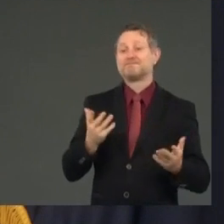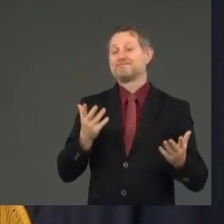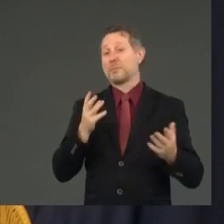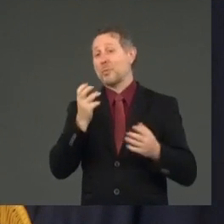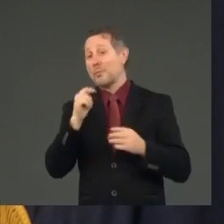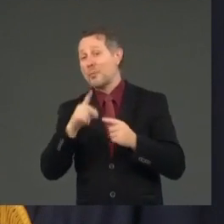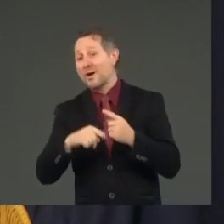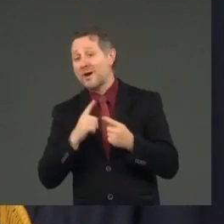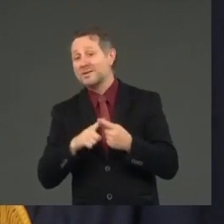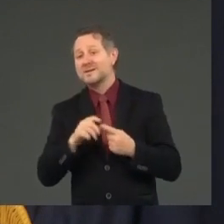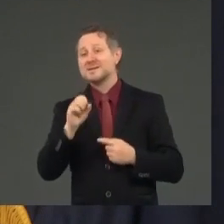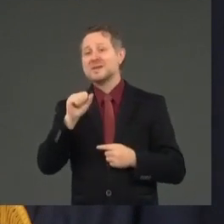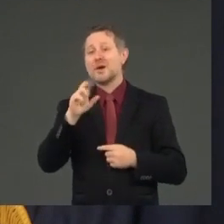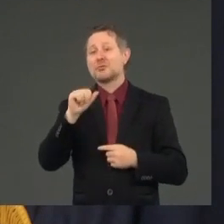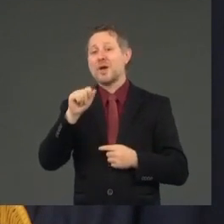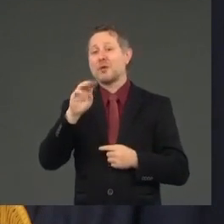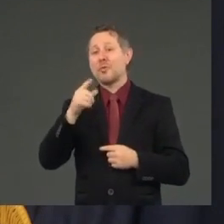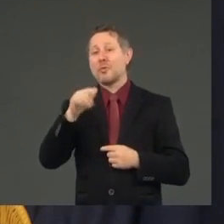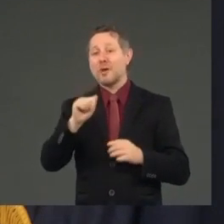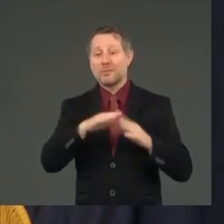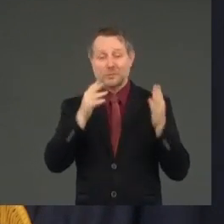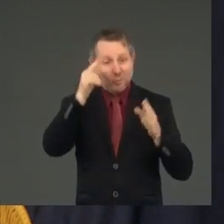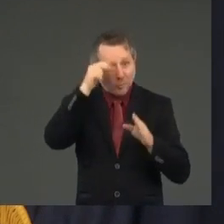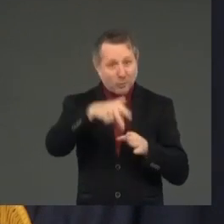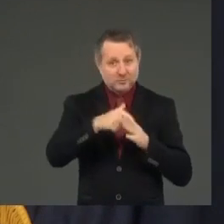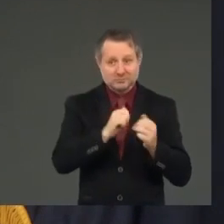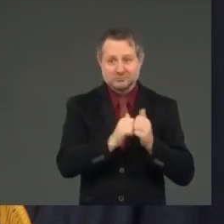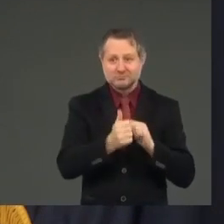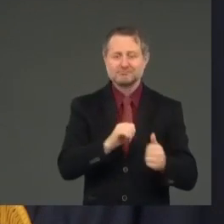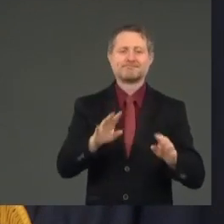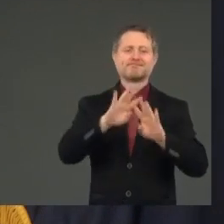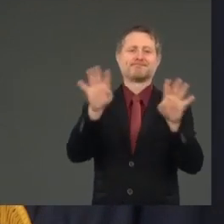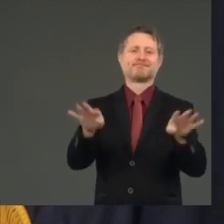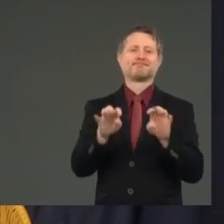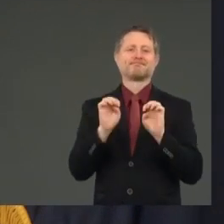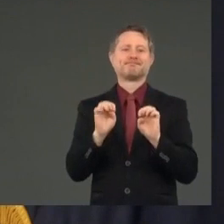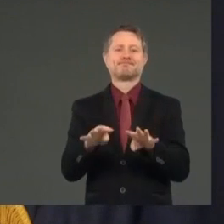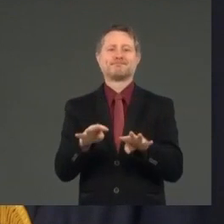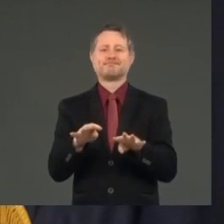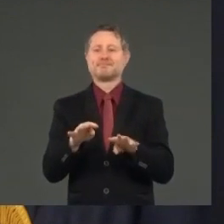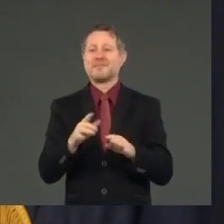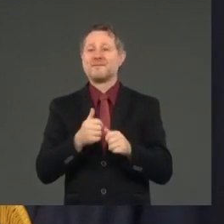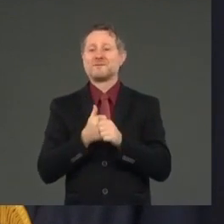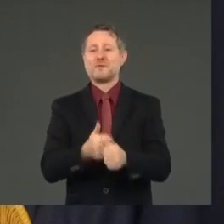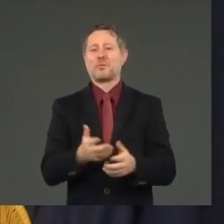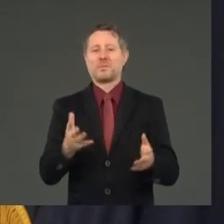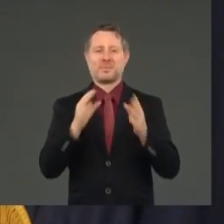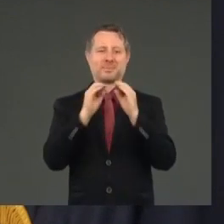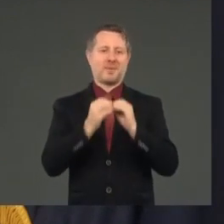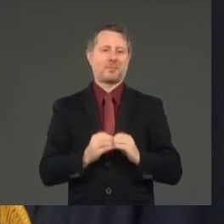FAIRS, RIGHT? WHEN THE FAIRS OPEN, WHEN DOES SARATOGA OPEN, WHEN DOES ANY OF